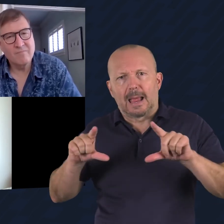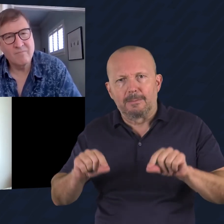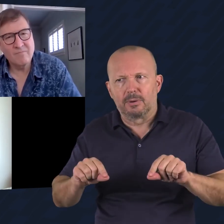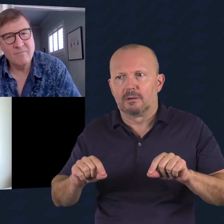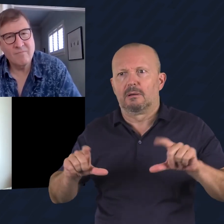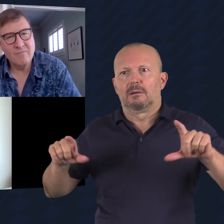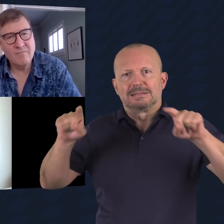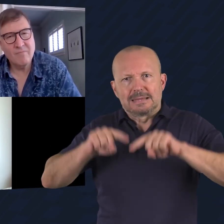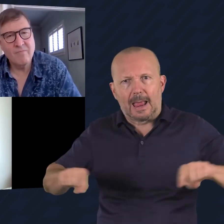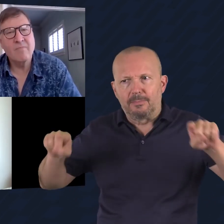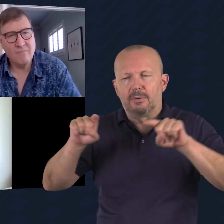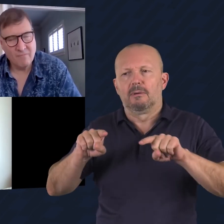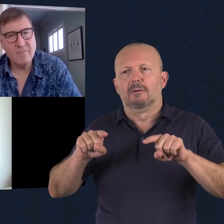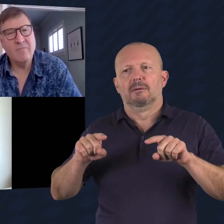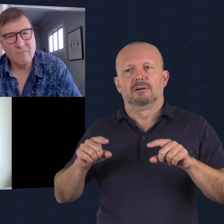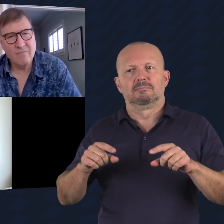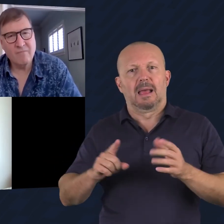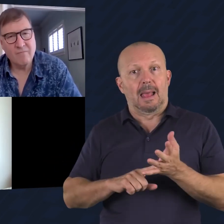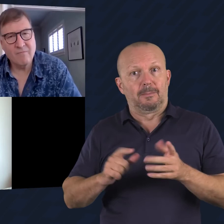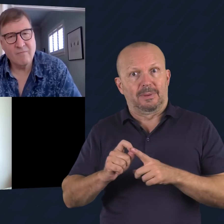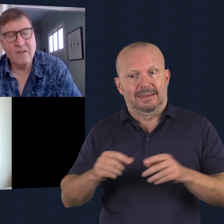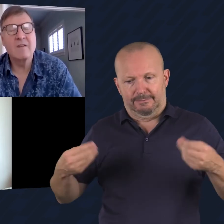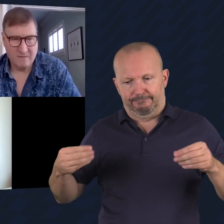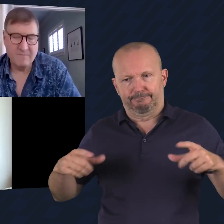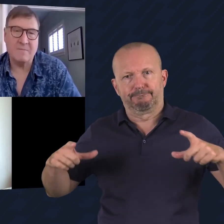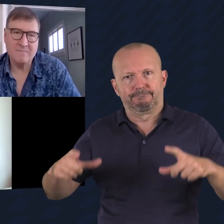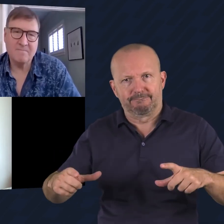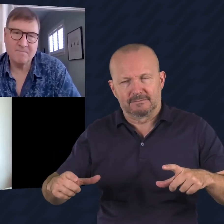the cassettes and CDs that have been released publicly over the years.